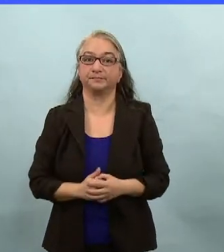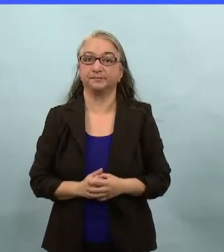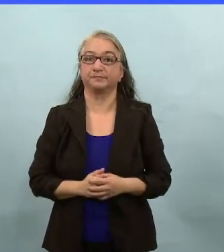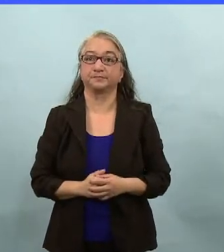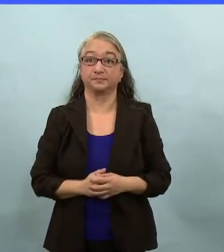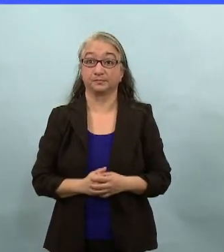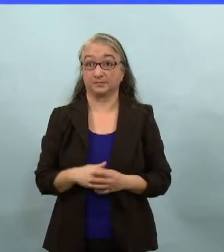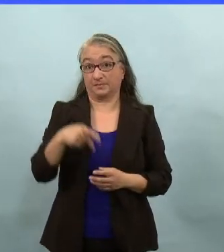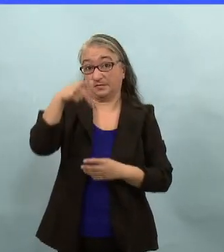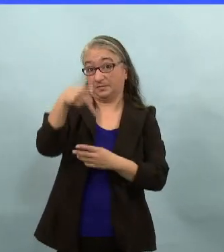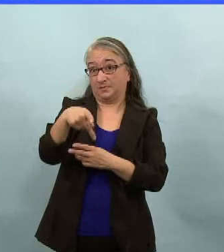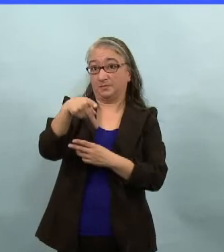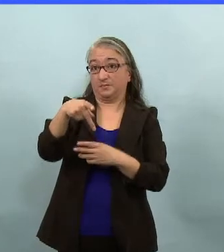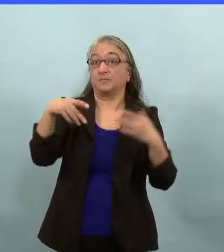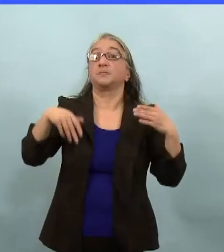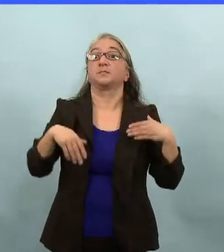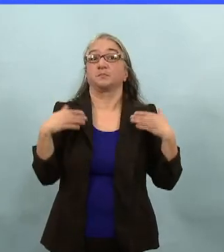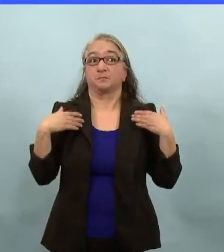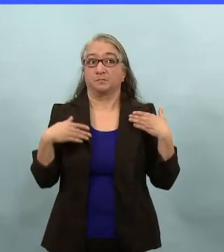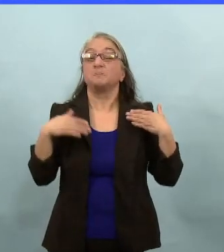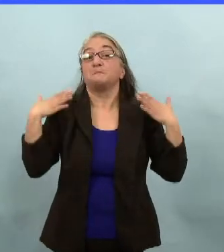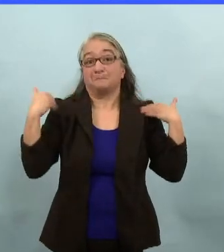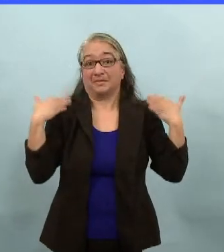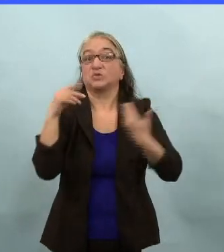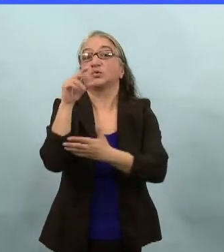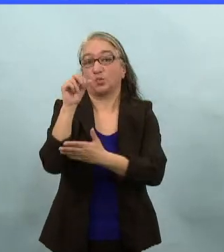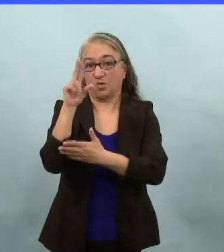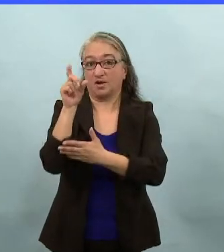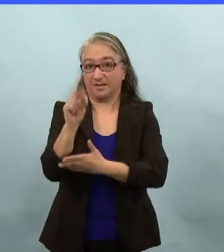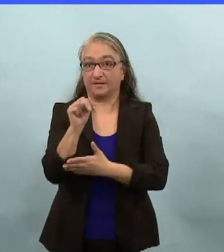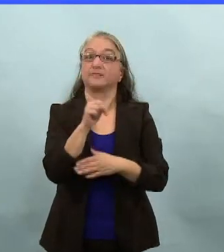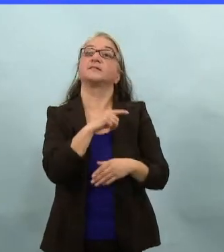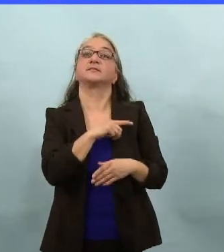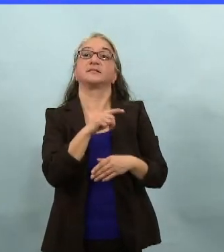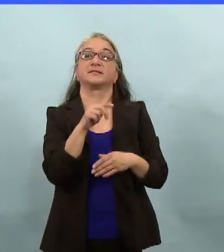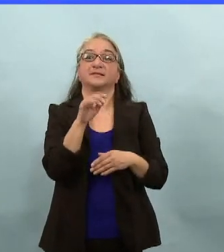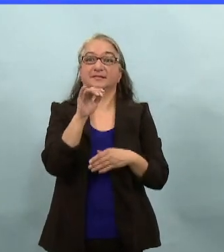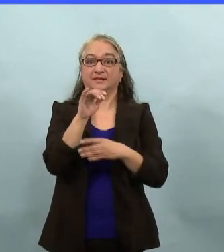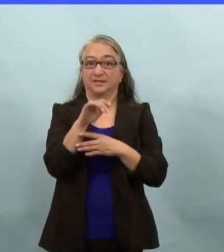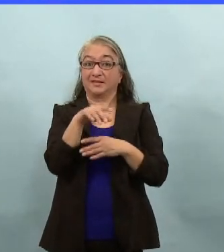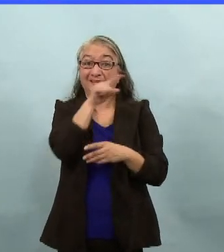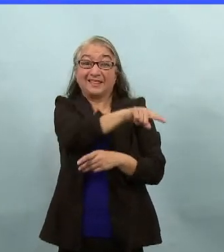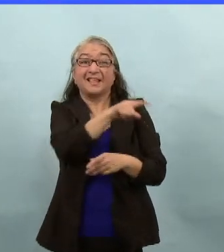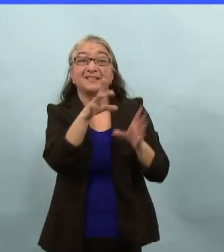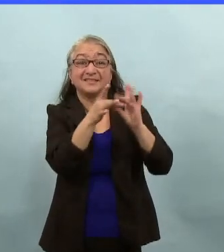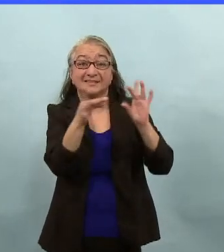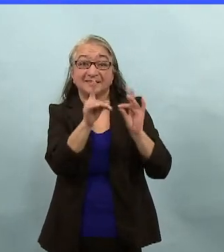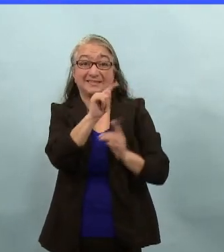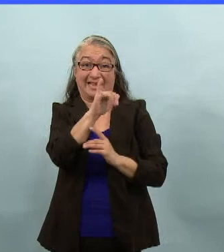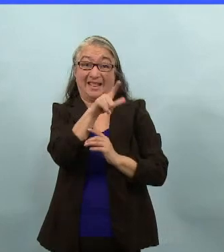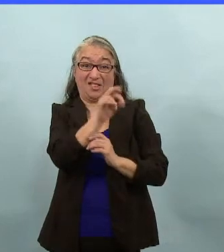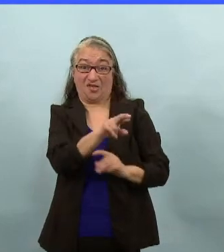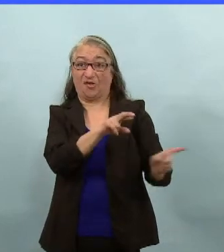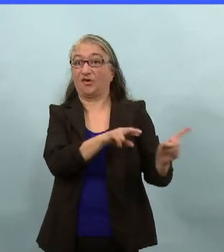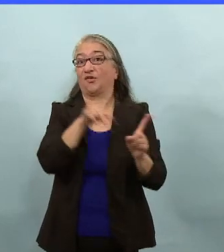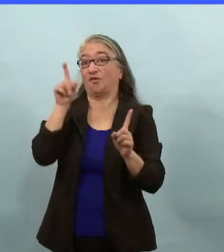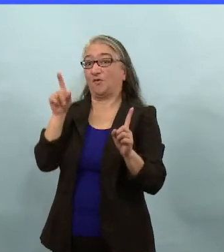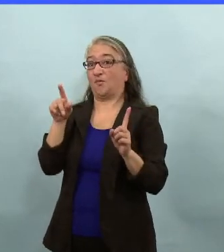manitoba hydro location on taylor and i think the other was redonda and we acted the moment